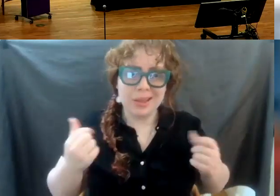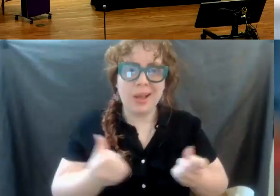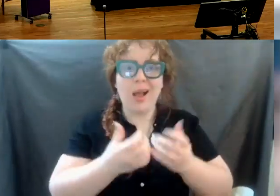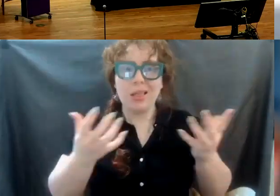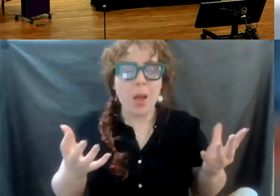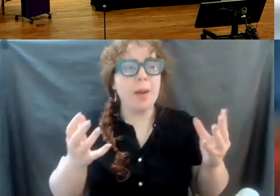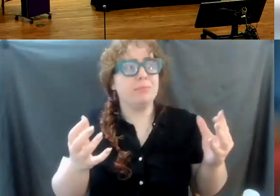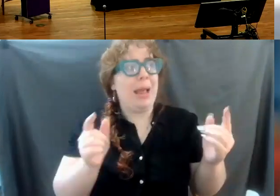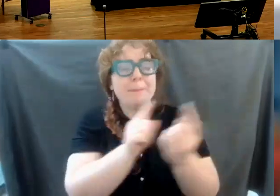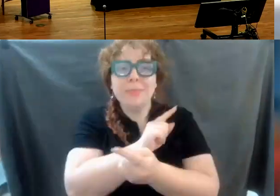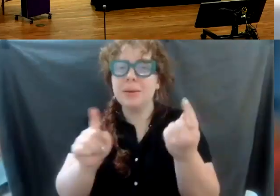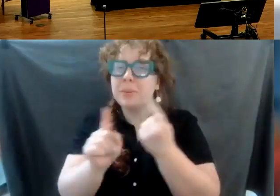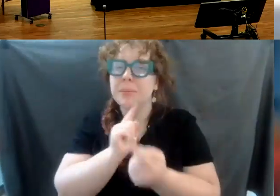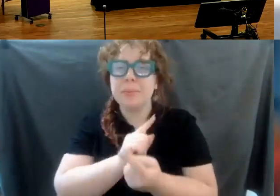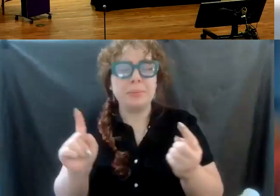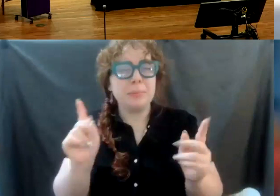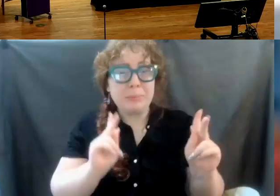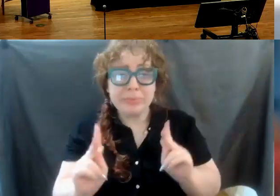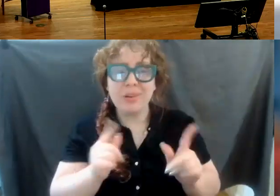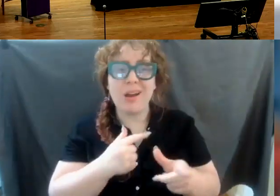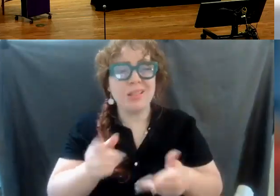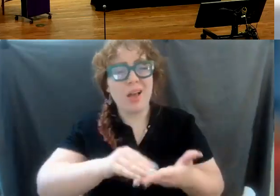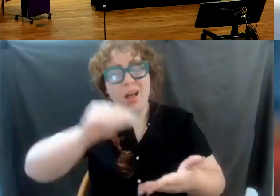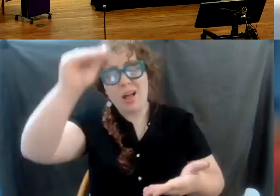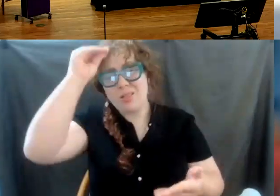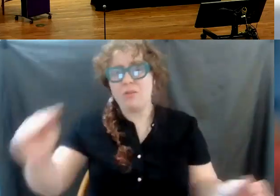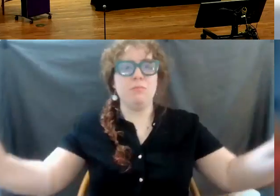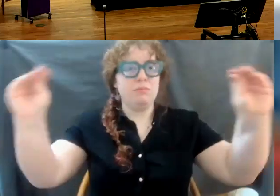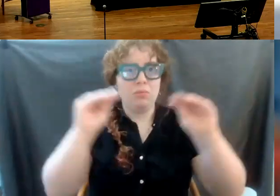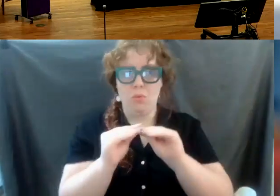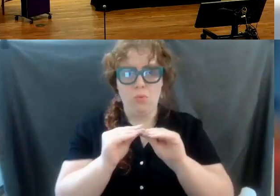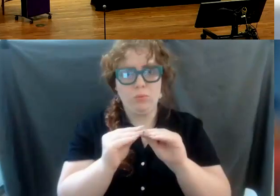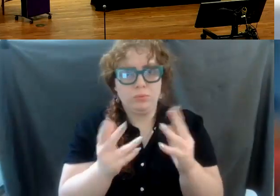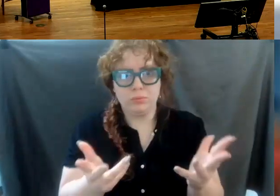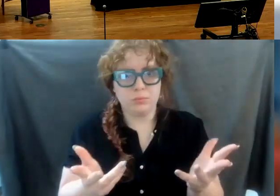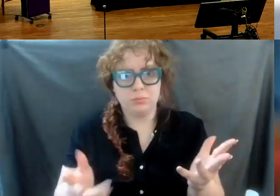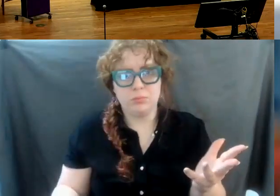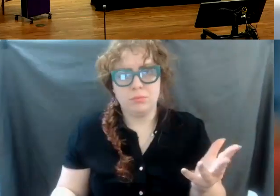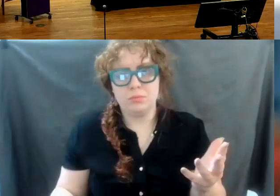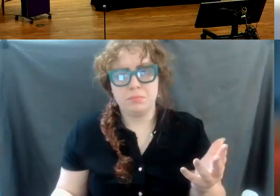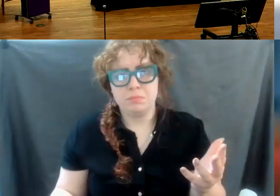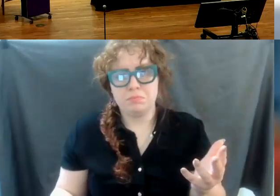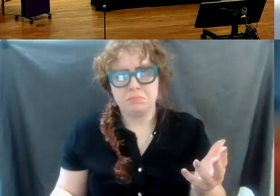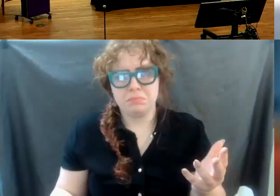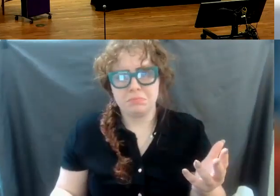And from a variety of venues and not necessarily even like in a disability lens, but like just people need different things.